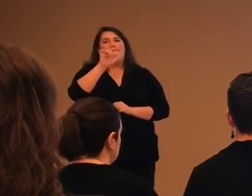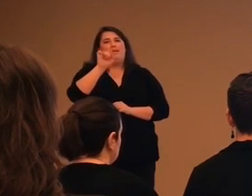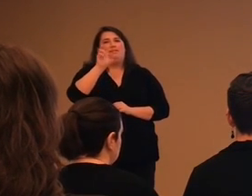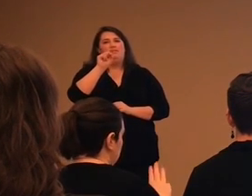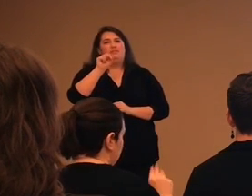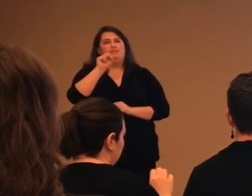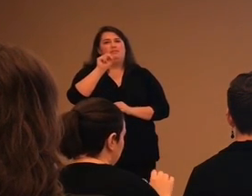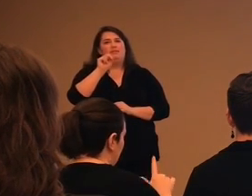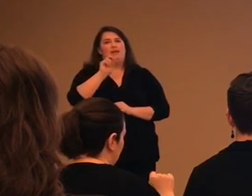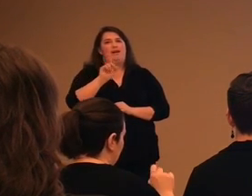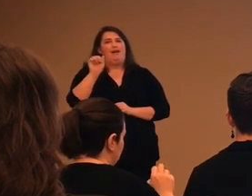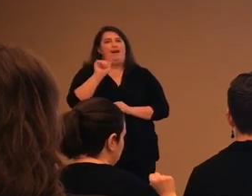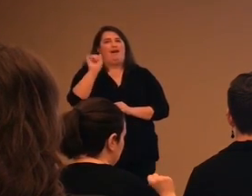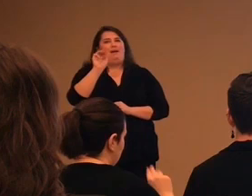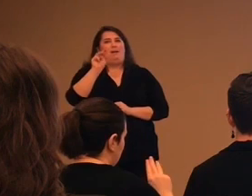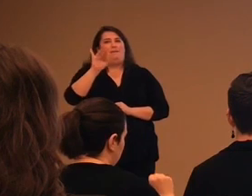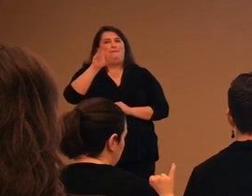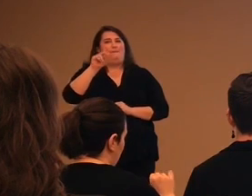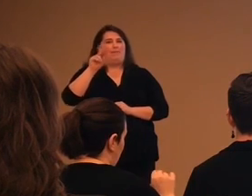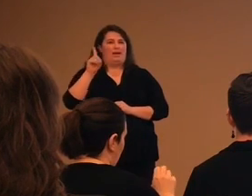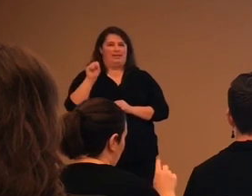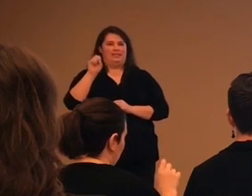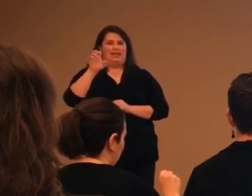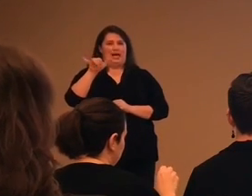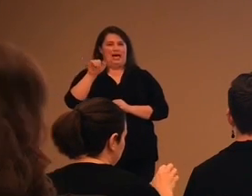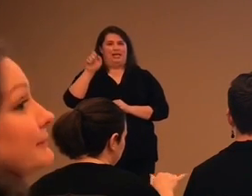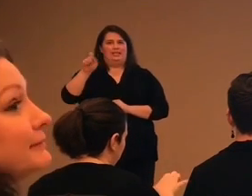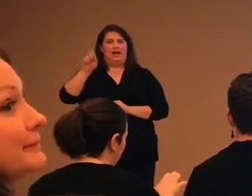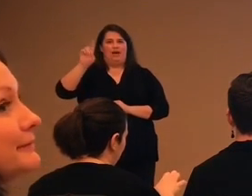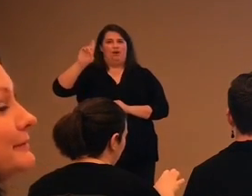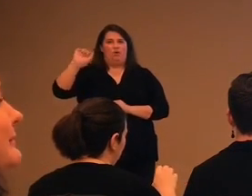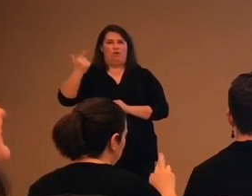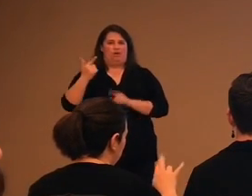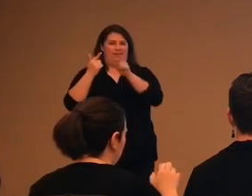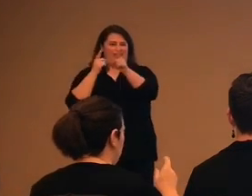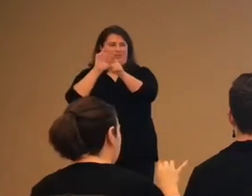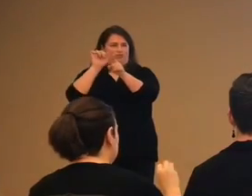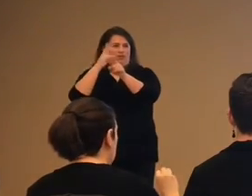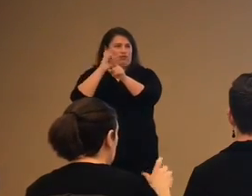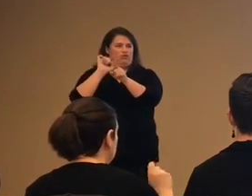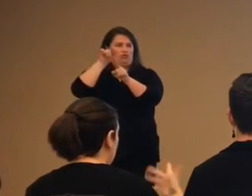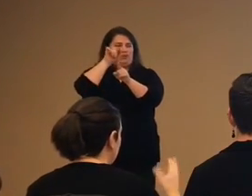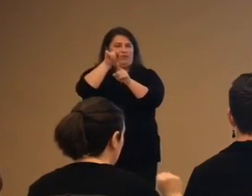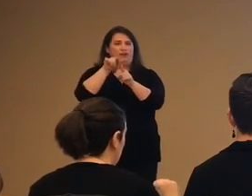Org nice, and that is rachel as well, so if email is not your thing she's right there